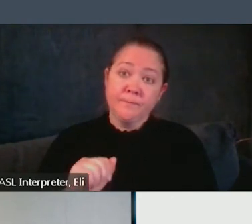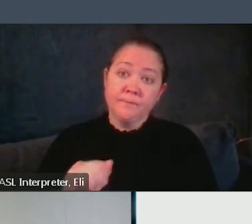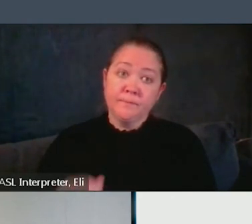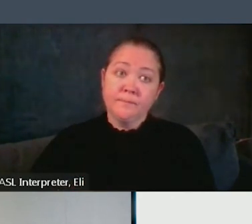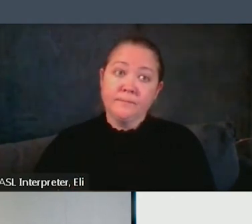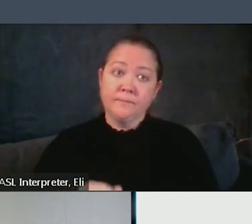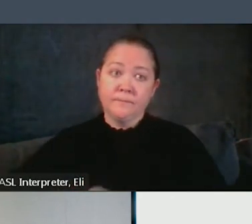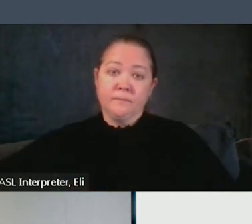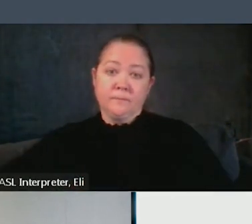Okay.